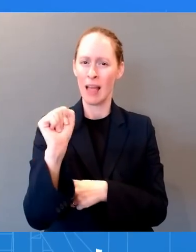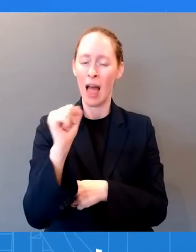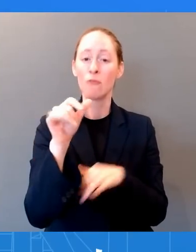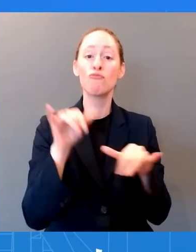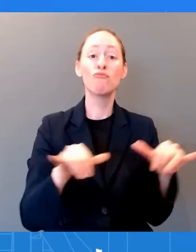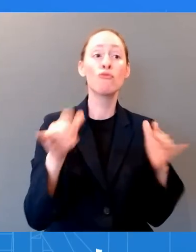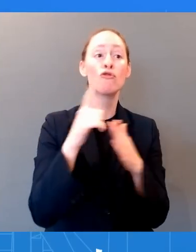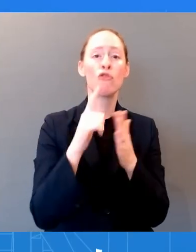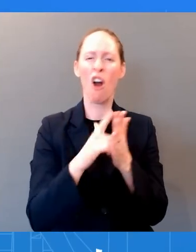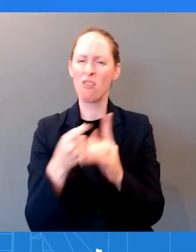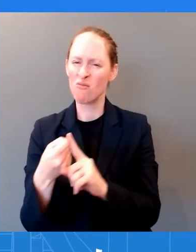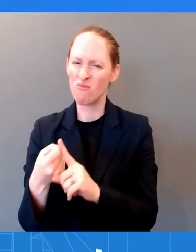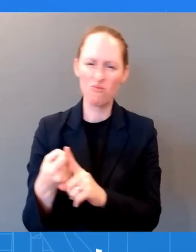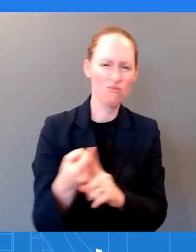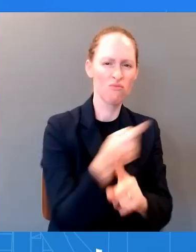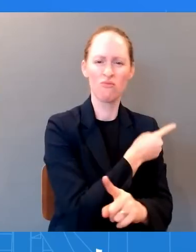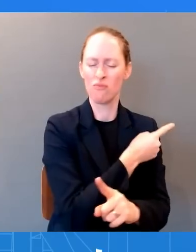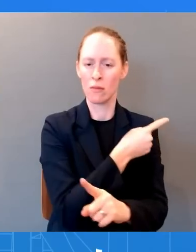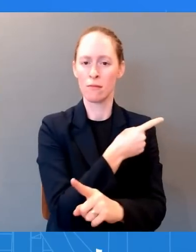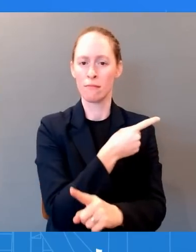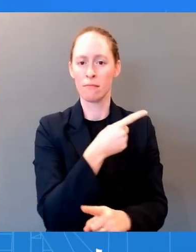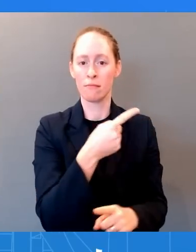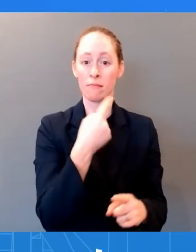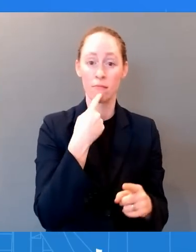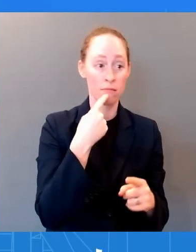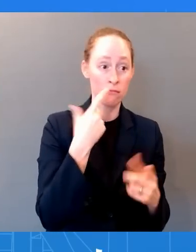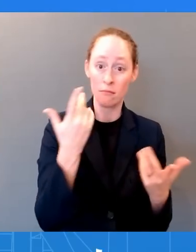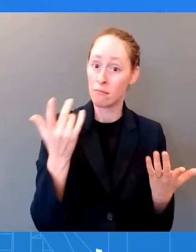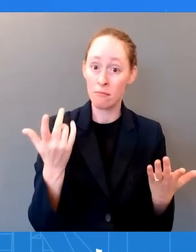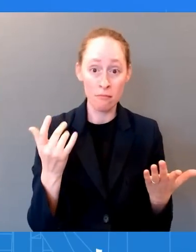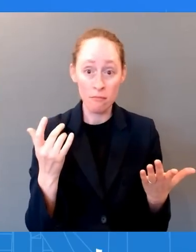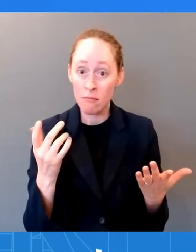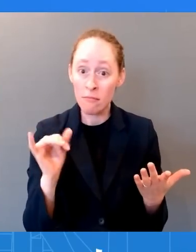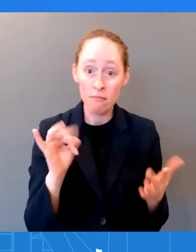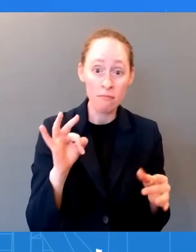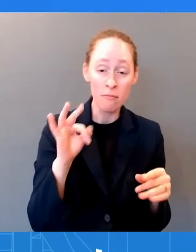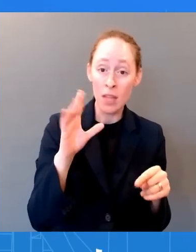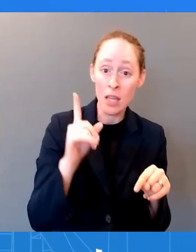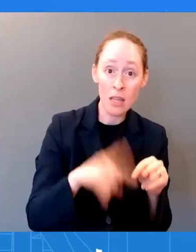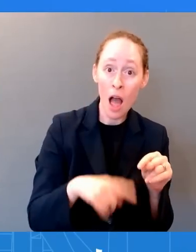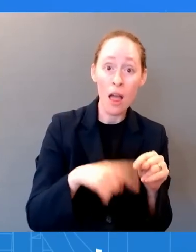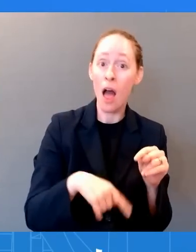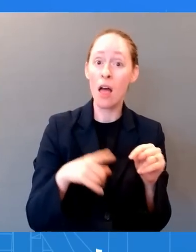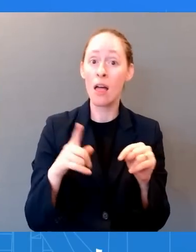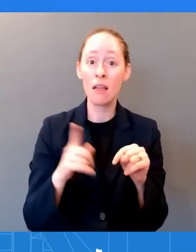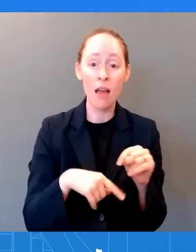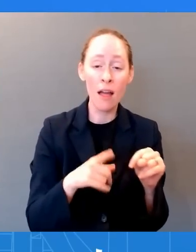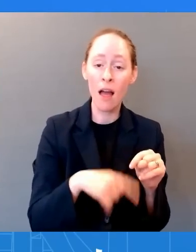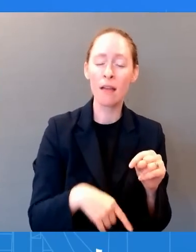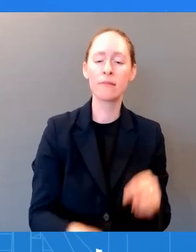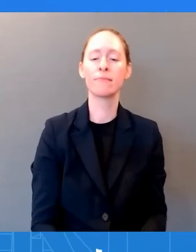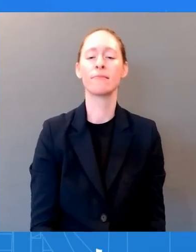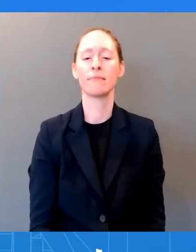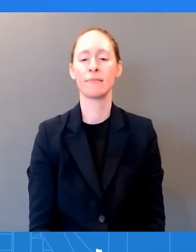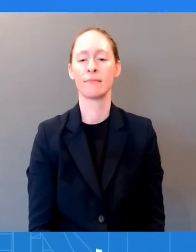defunding the FBI or defund the mob that stormed the Capitol and attacked and assaulted police officers